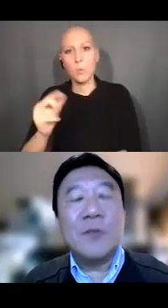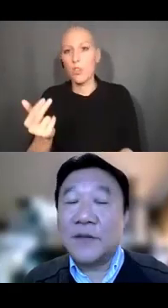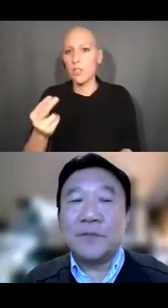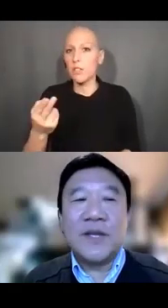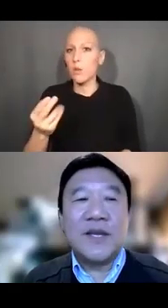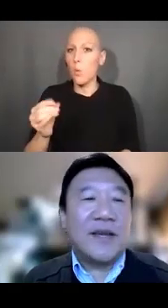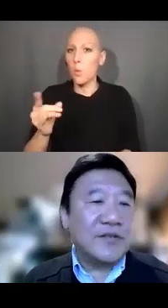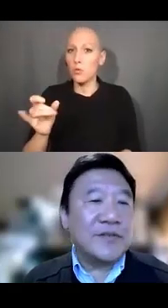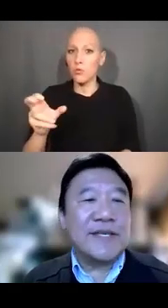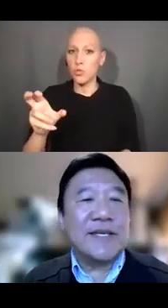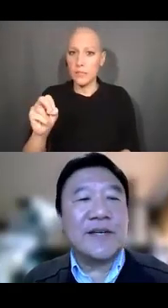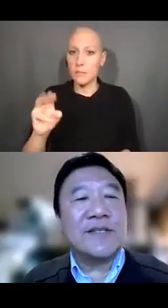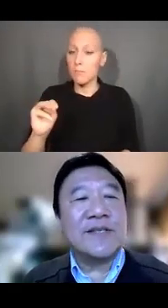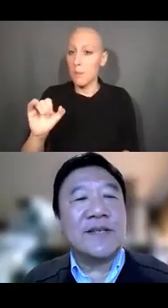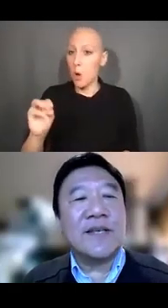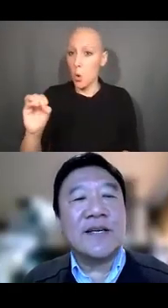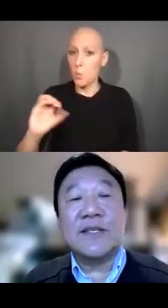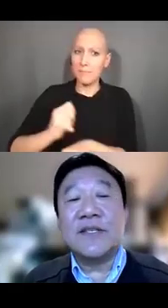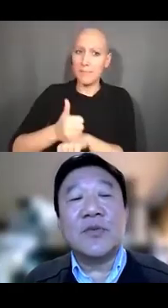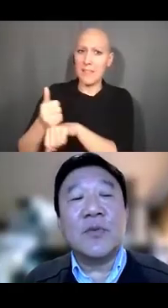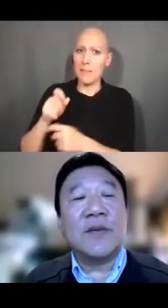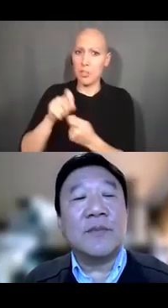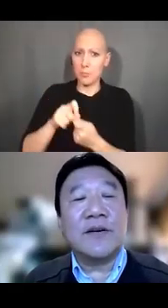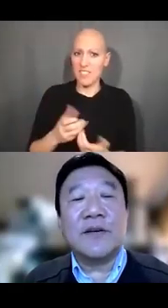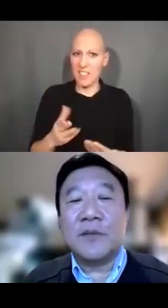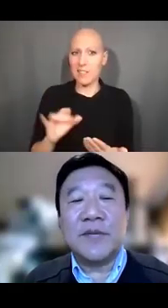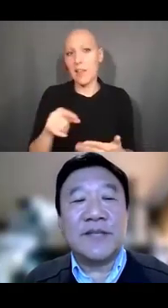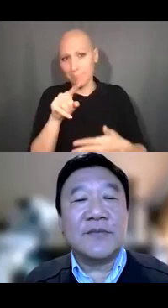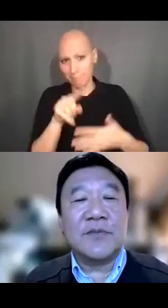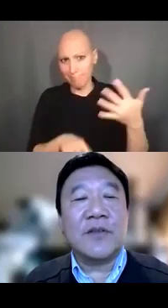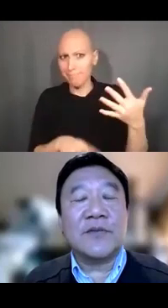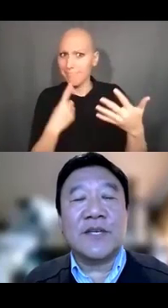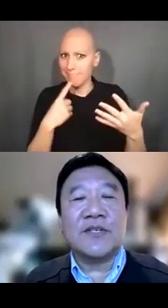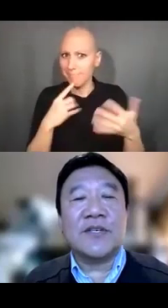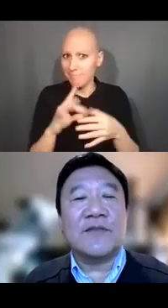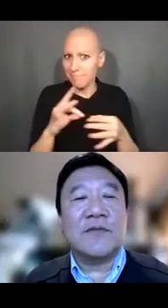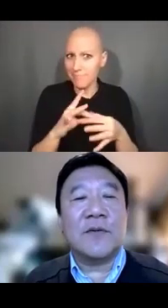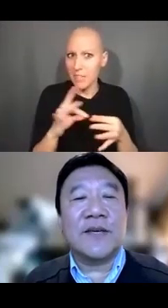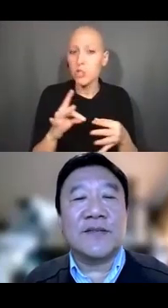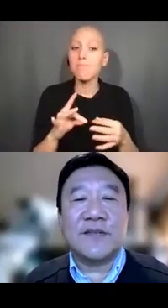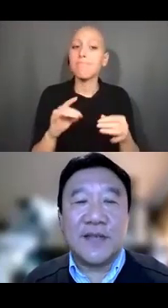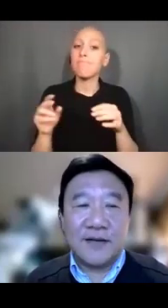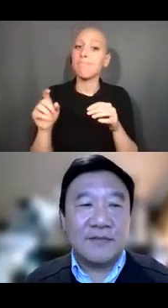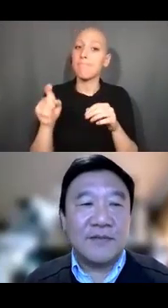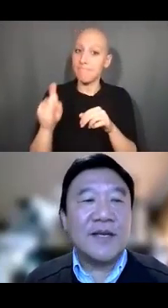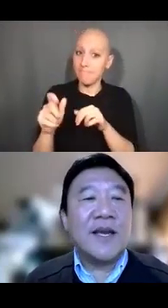well, as you see here it says, "Consistent with the American COMPETES Reauthorization Act of 2010,"